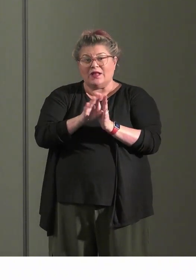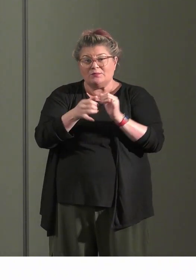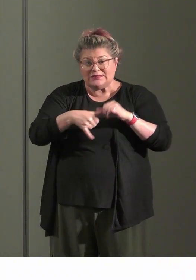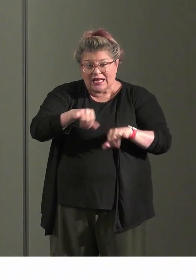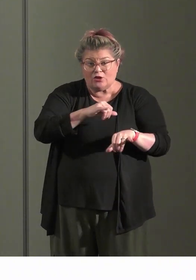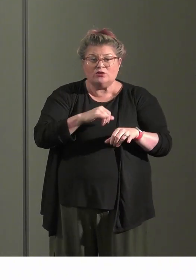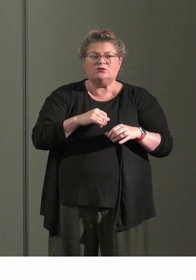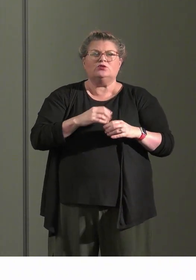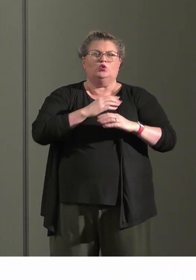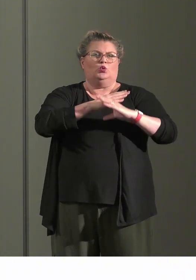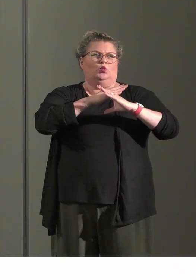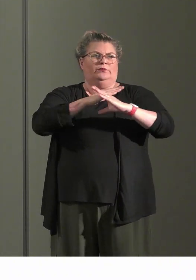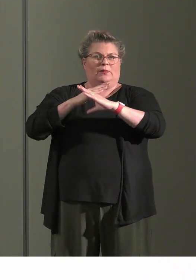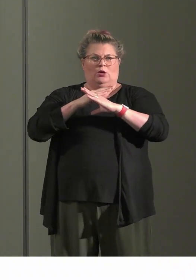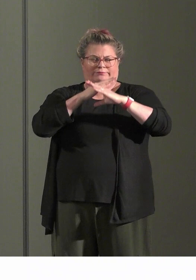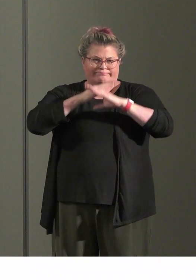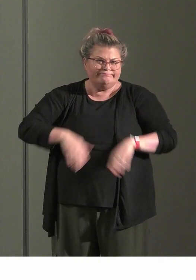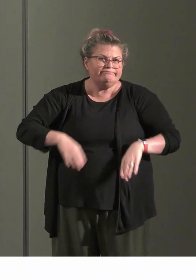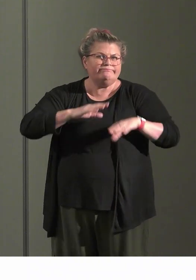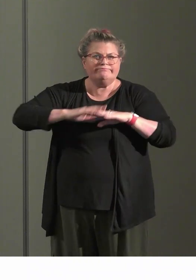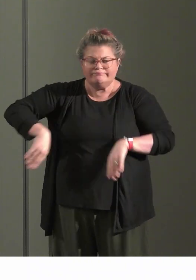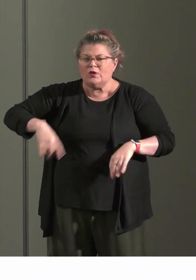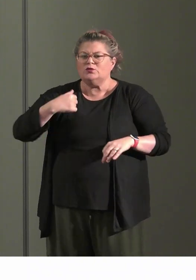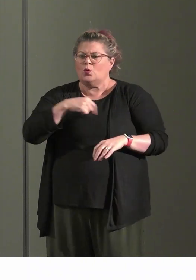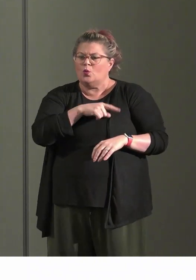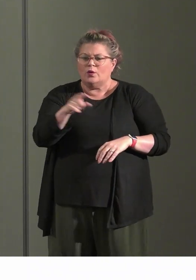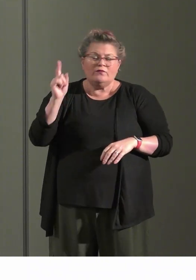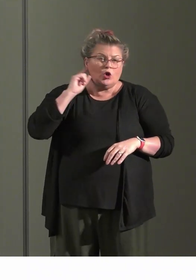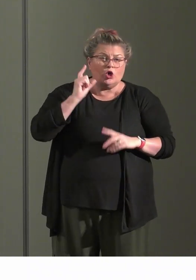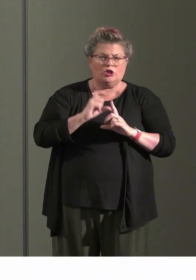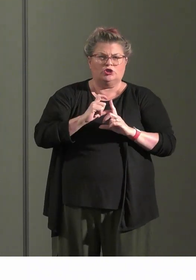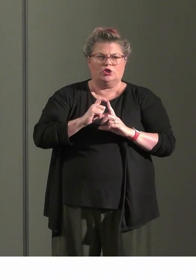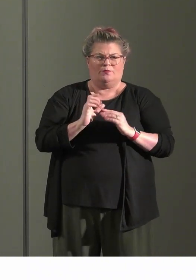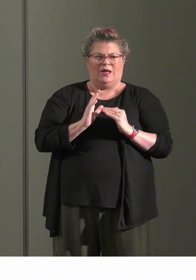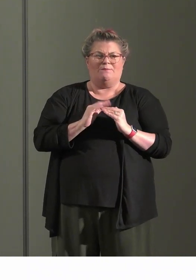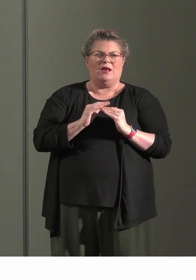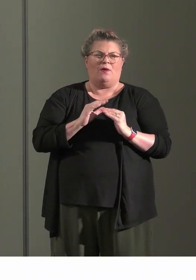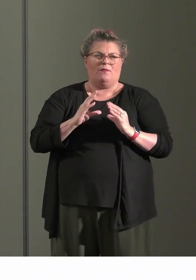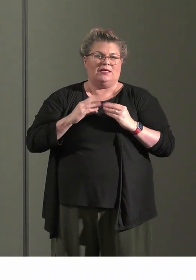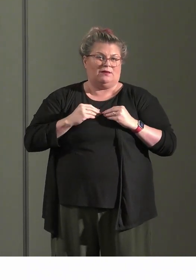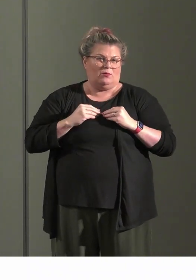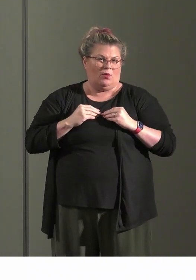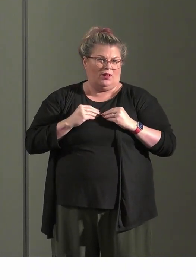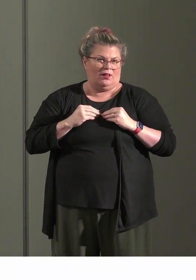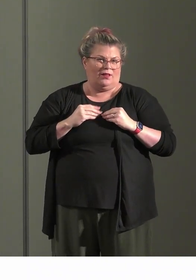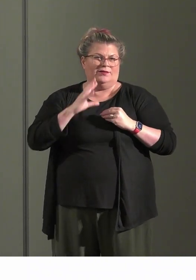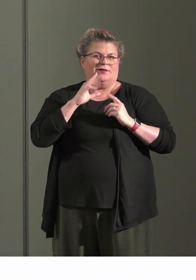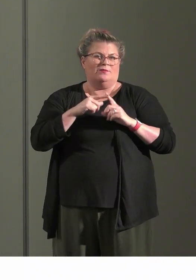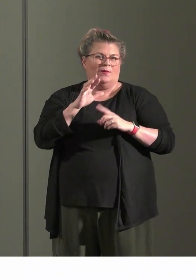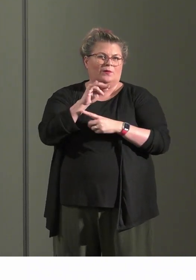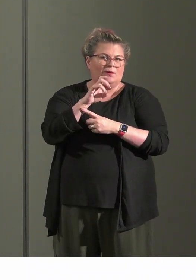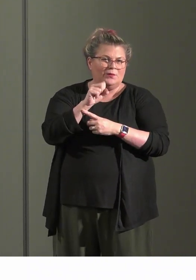to accessibility. You heard the term minimum acceptable you talk about codes and standards.